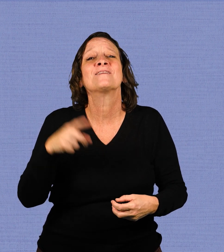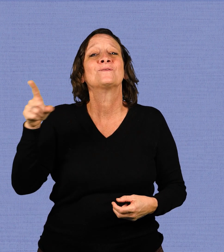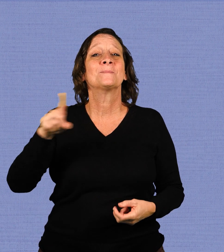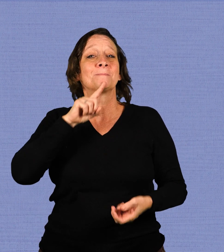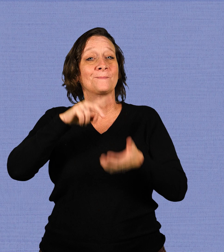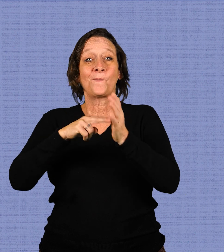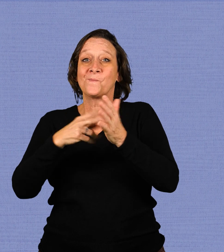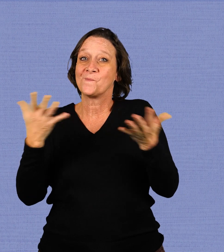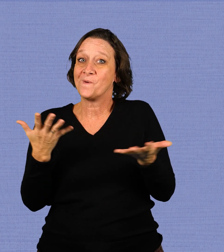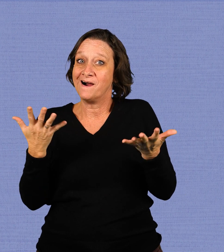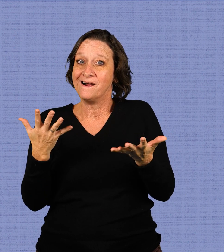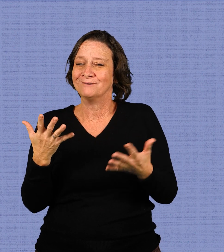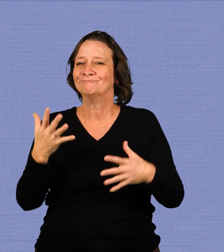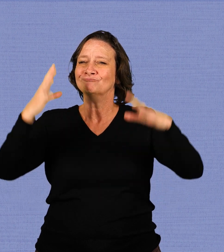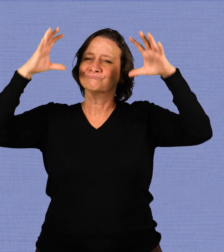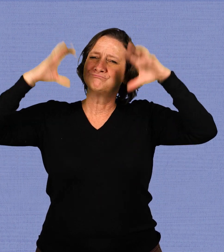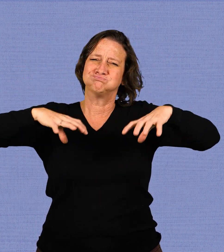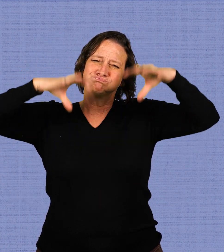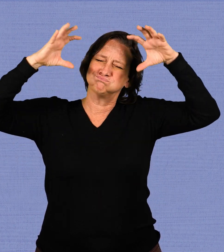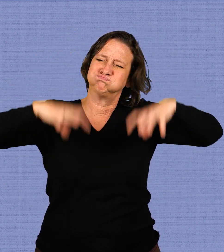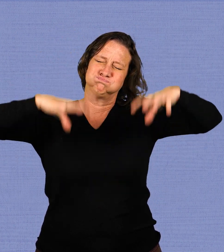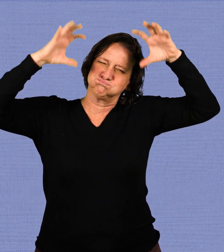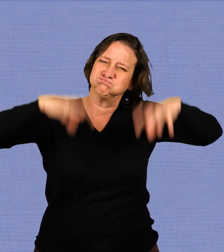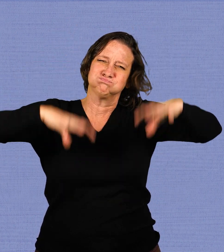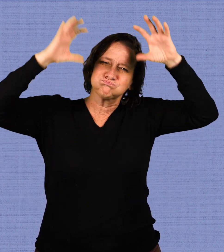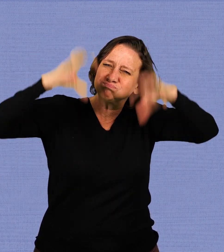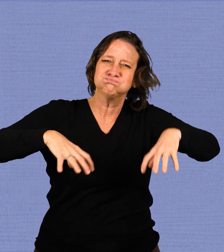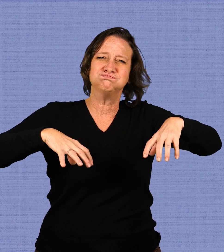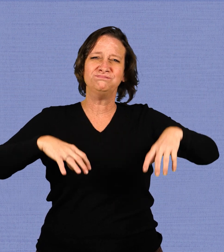she really means that it’s raining very hard.